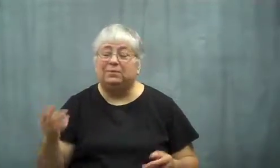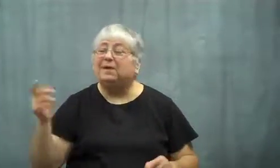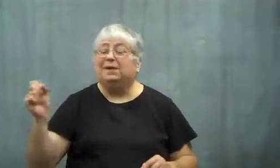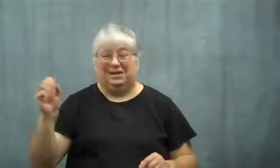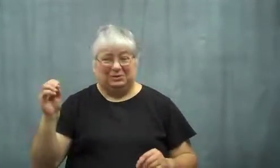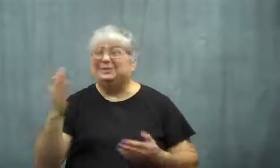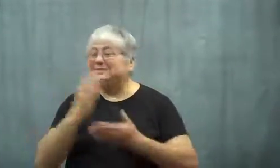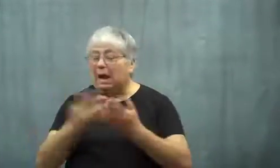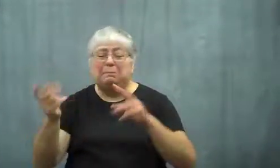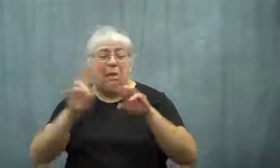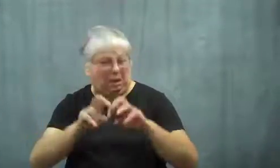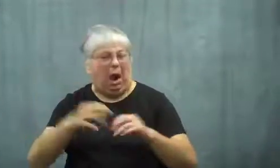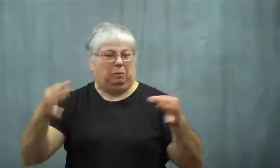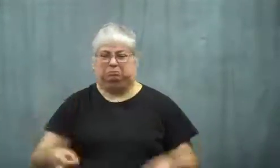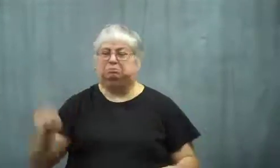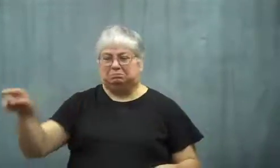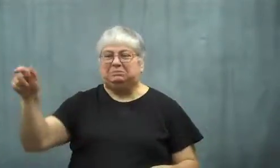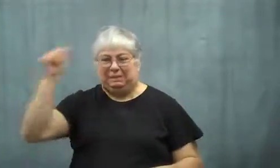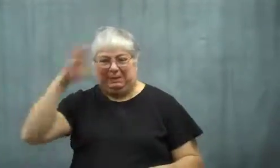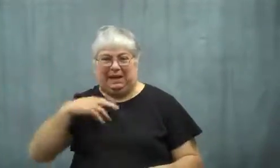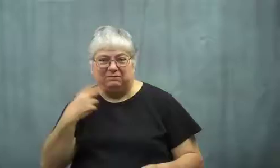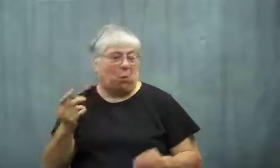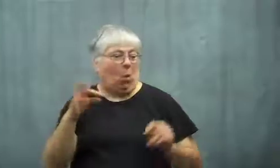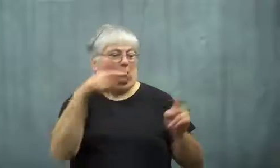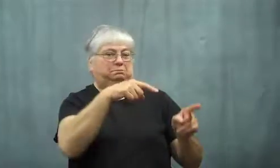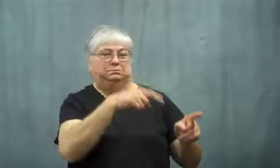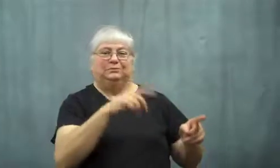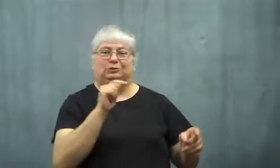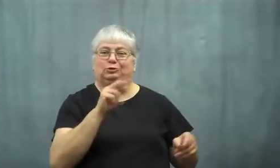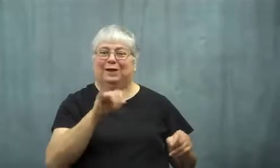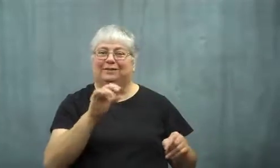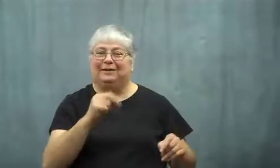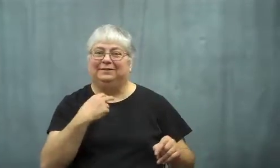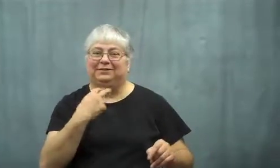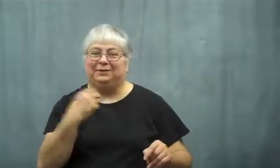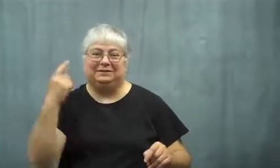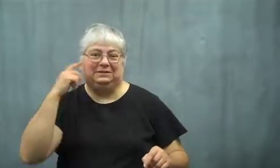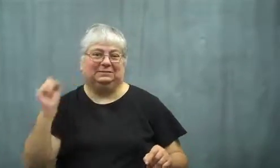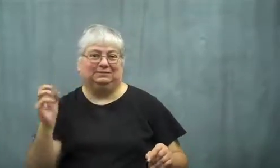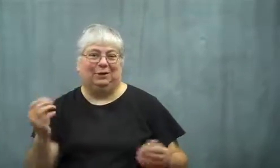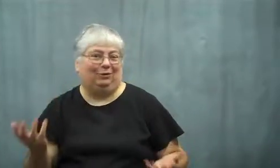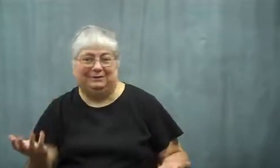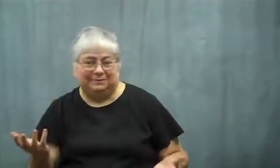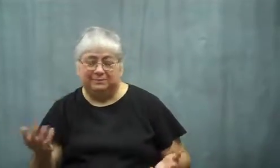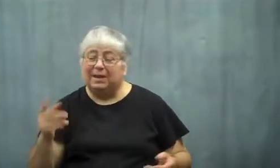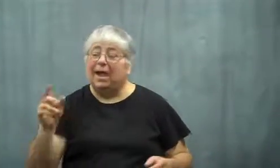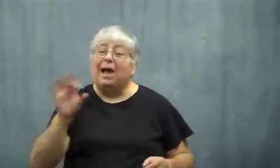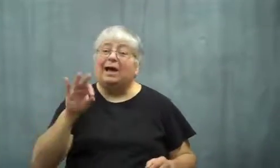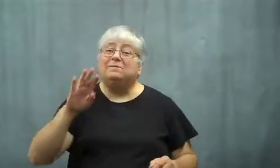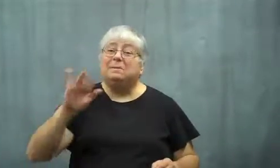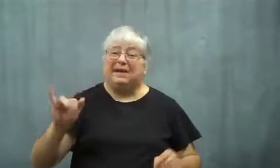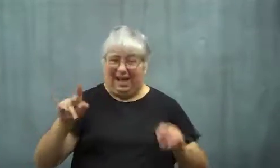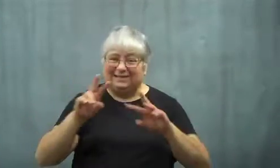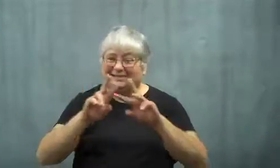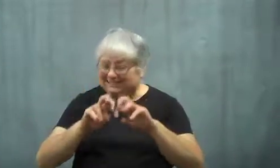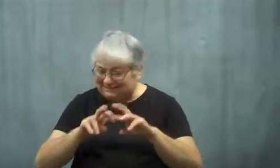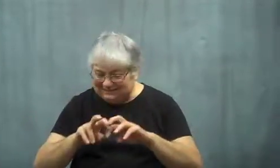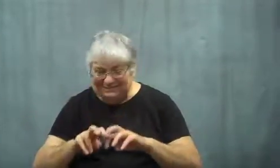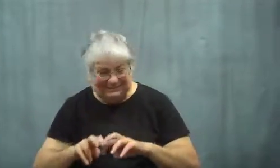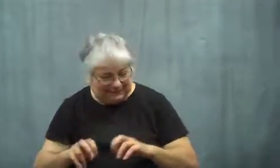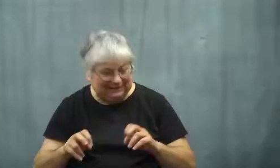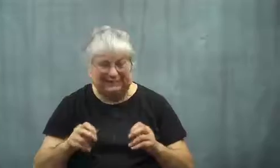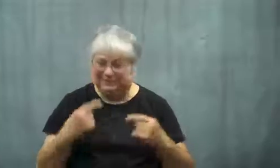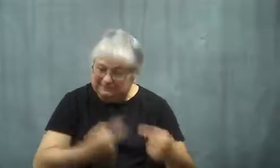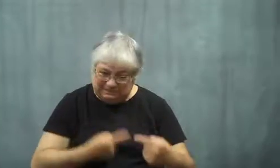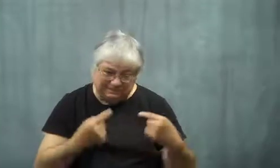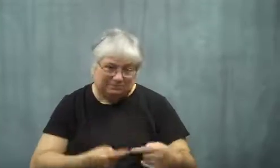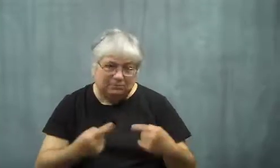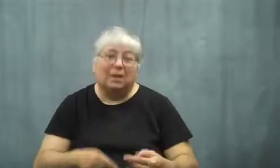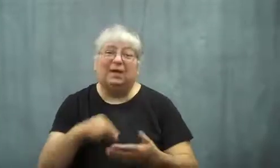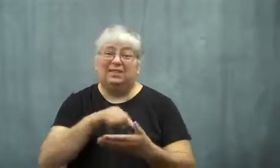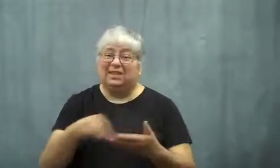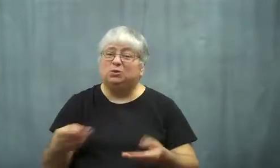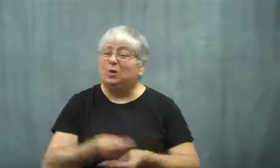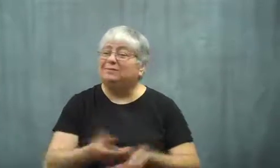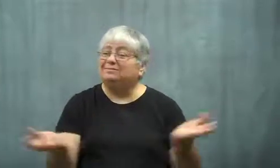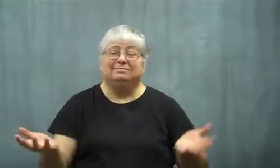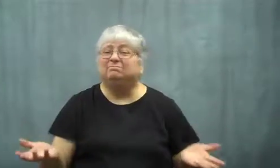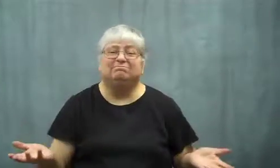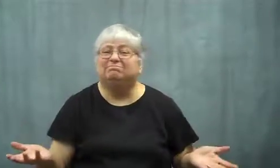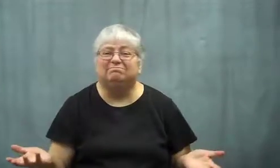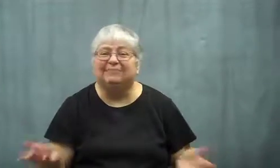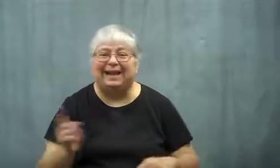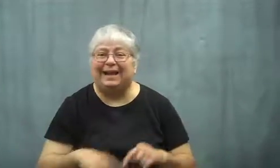Some analysts thought it was one or the other.